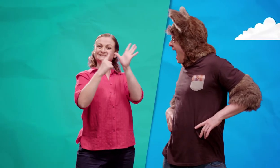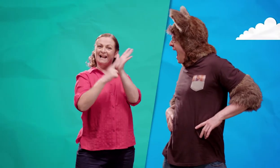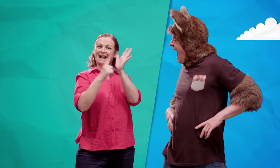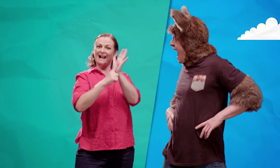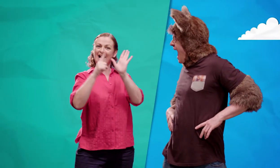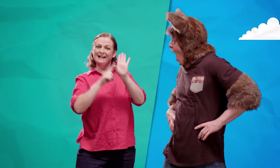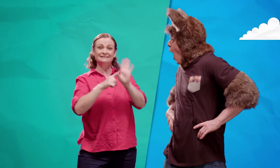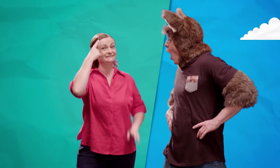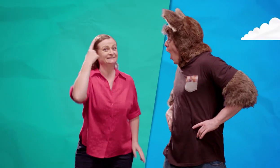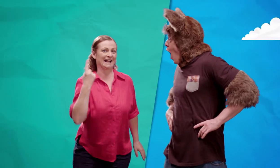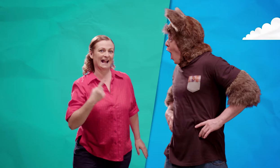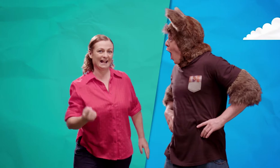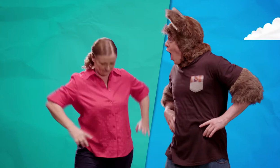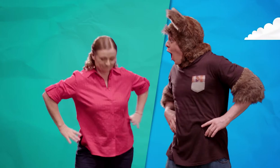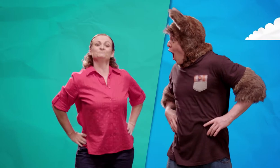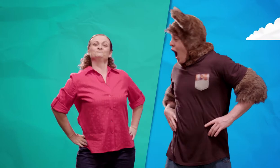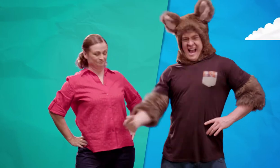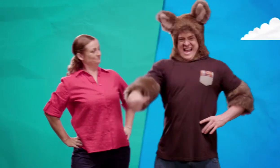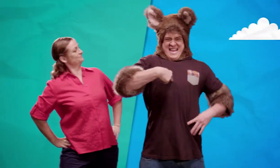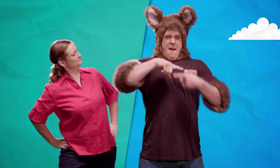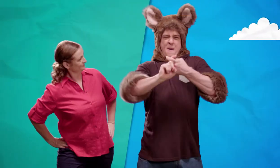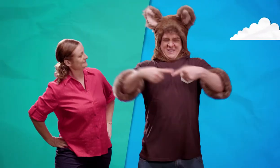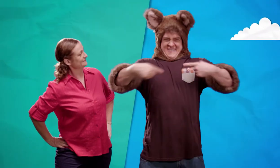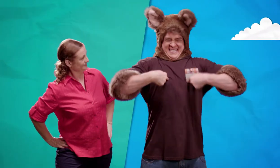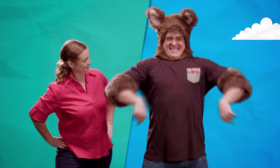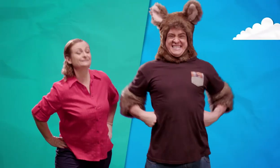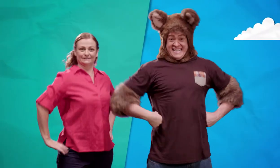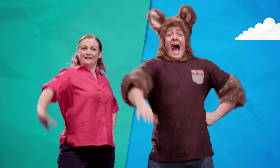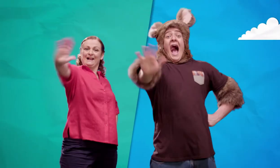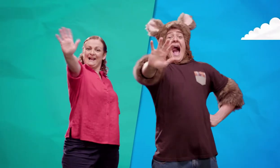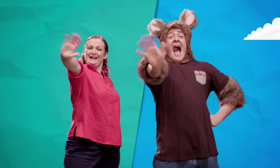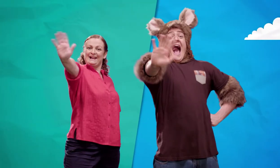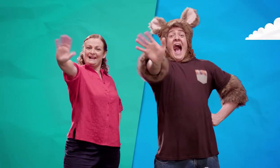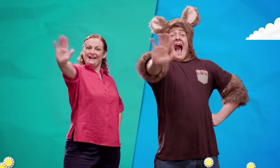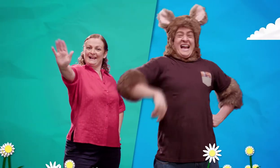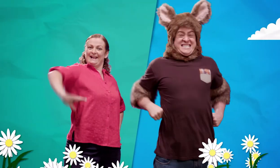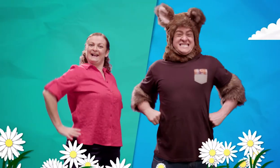I'm Sally. And I'm Possum. Hello!!